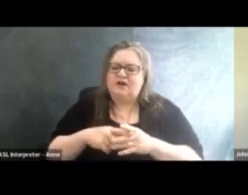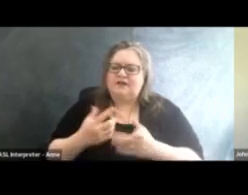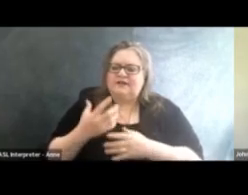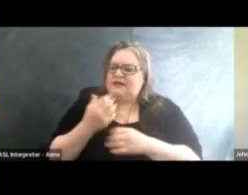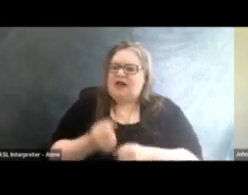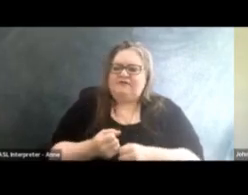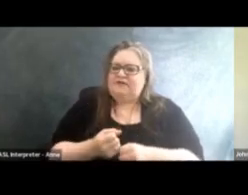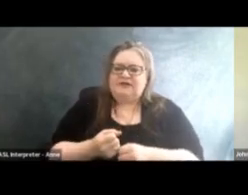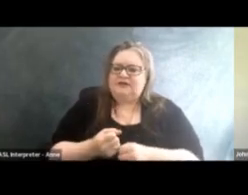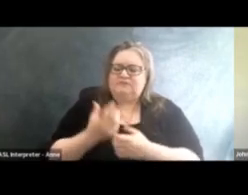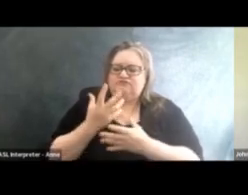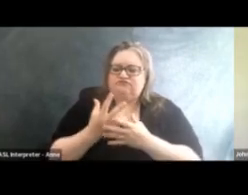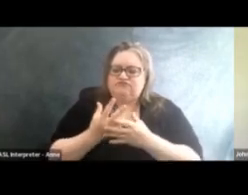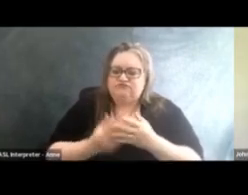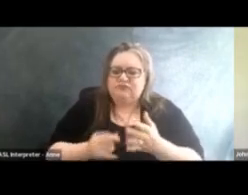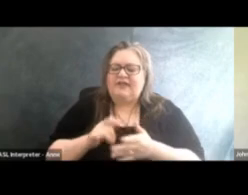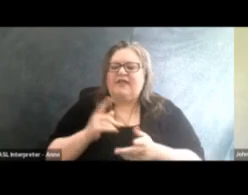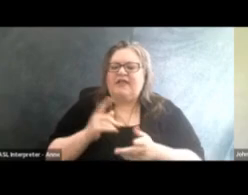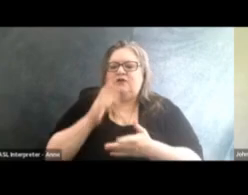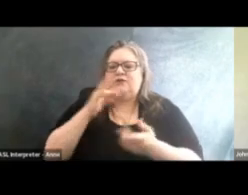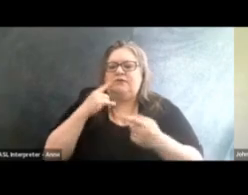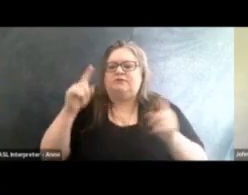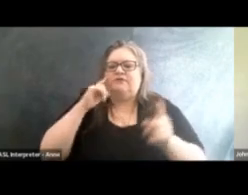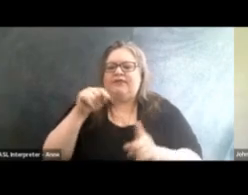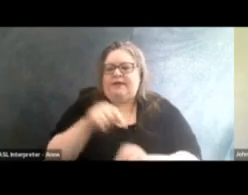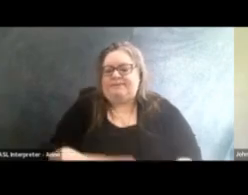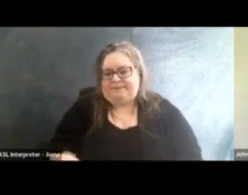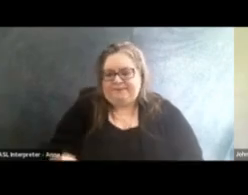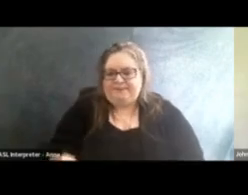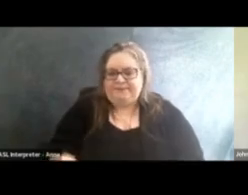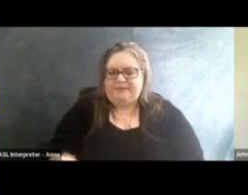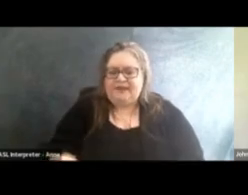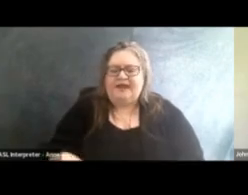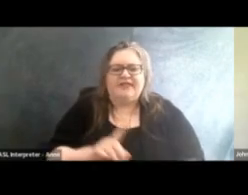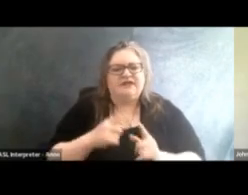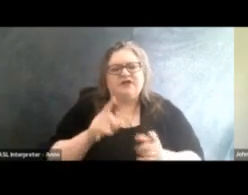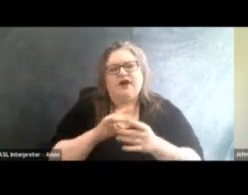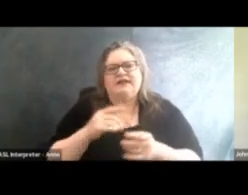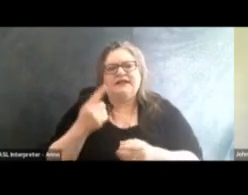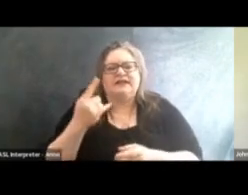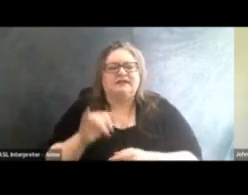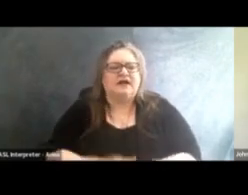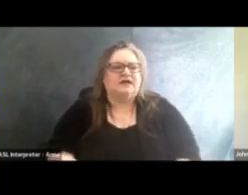likelihood that treatment would be efficacious for them. They started saying things like, I think this may be a good